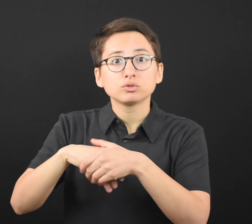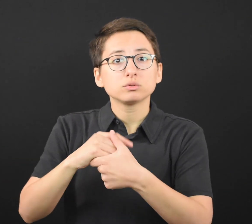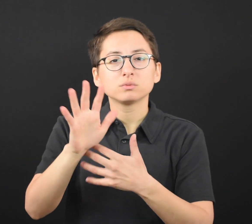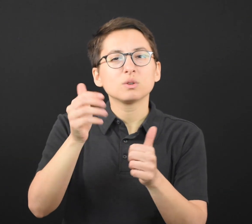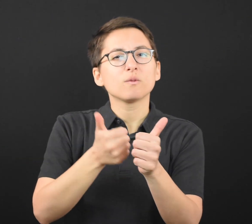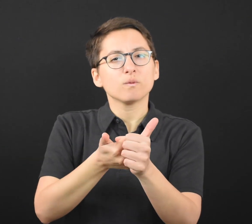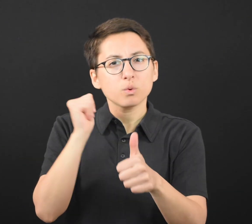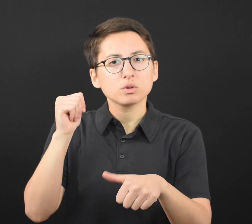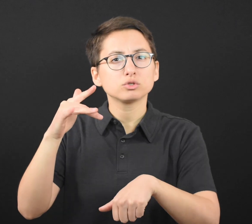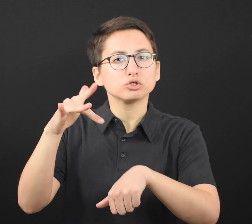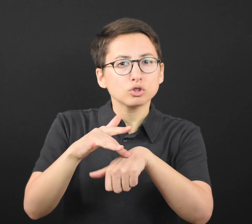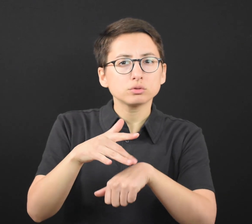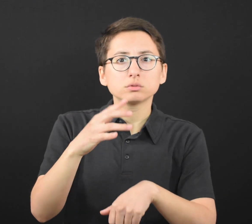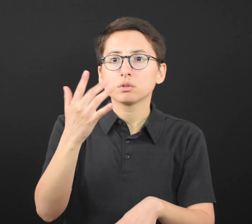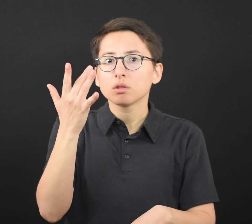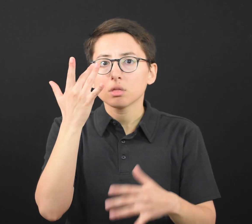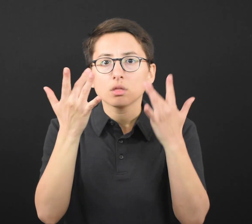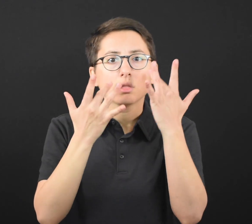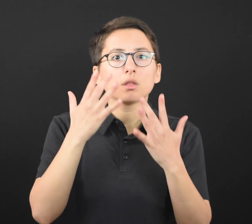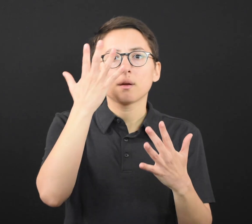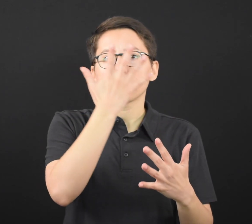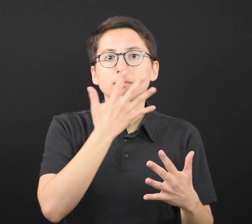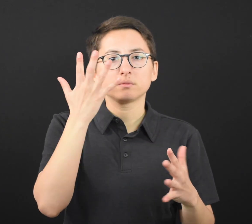and mouth with unwashed hands. ●